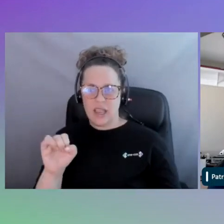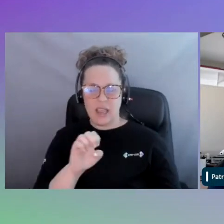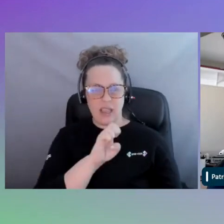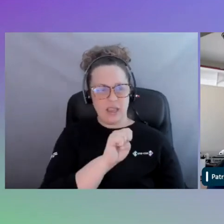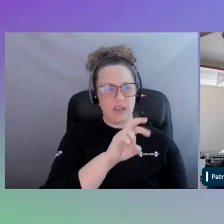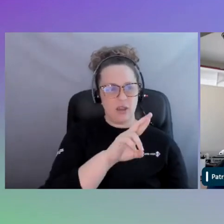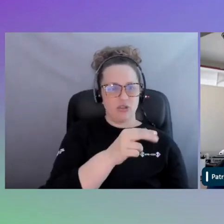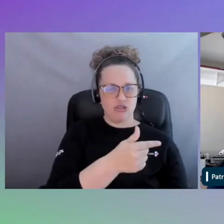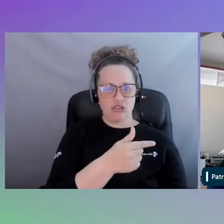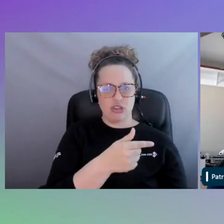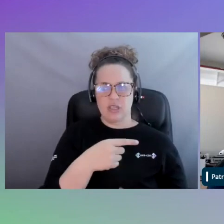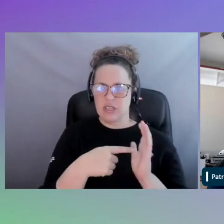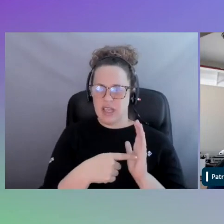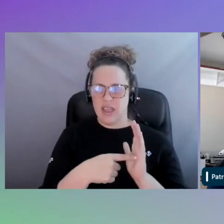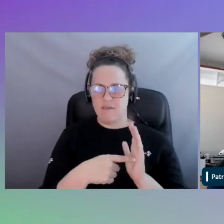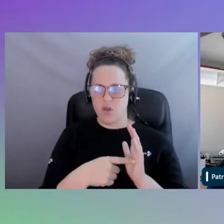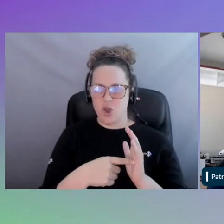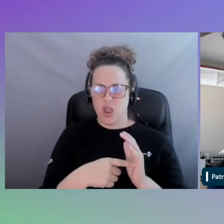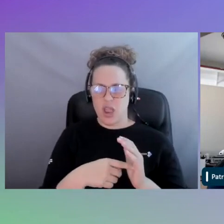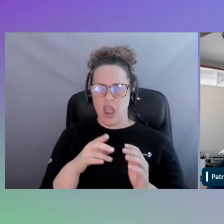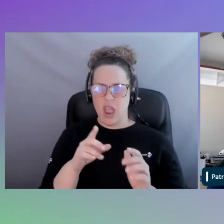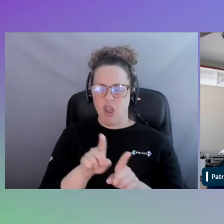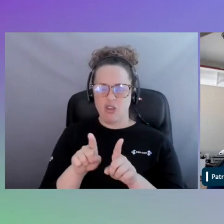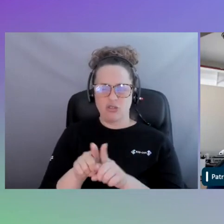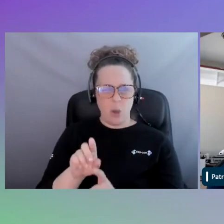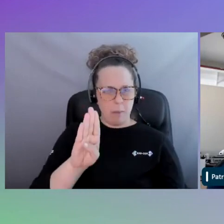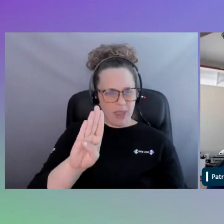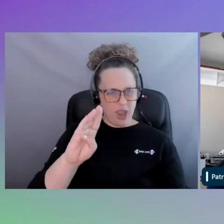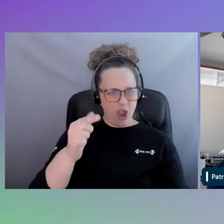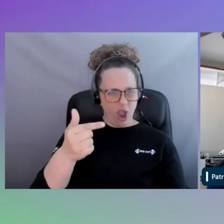there also a BRG? >> Uh, there's lots of